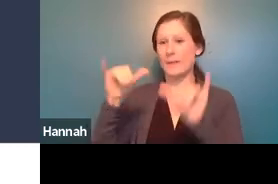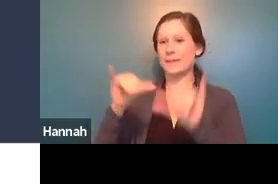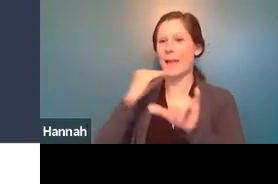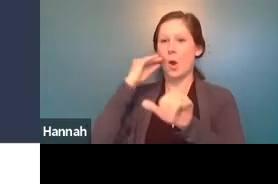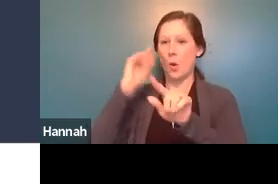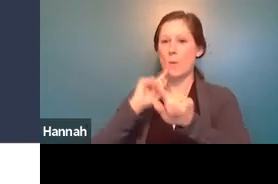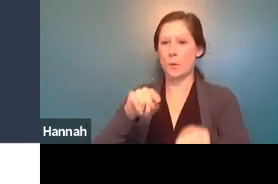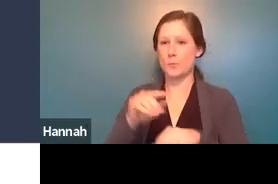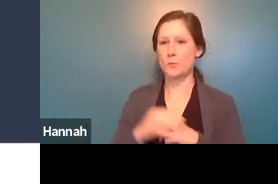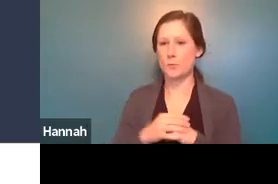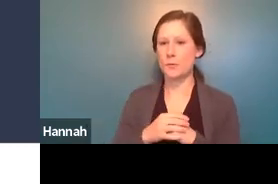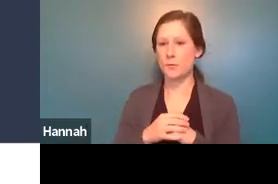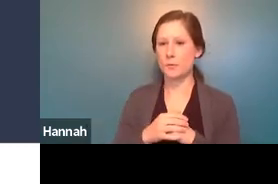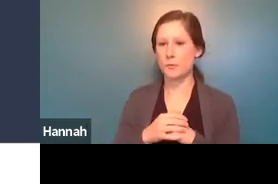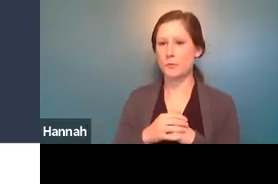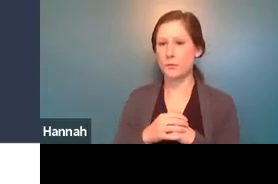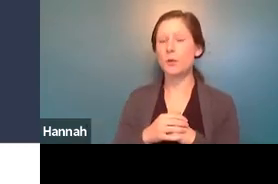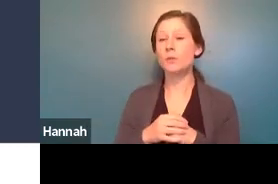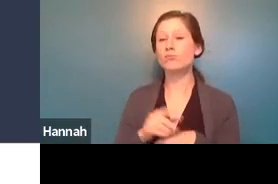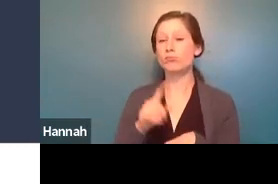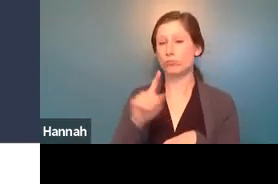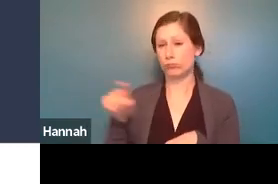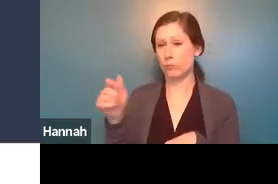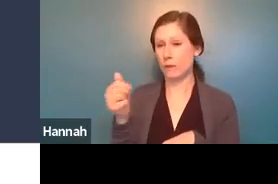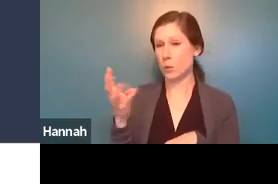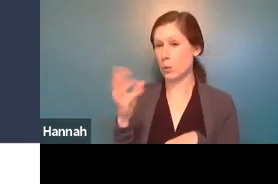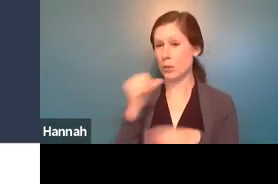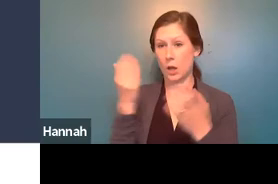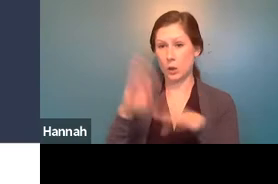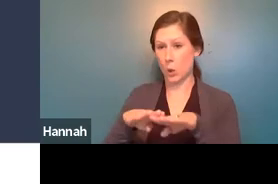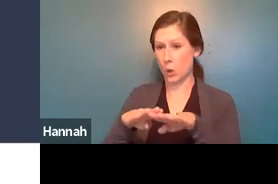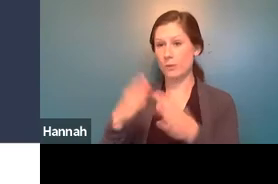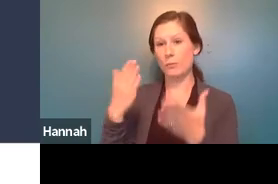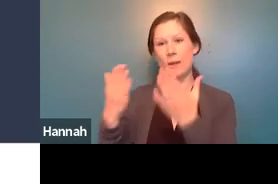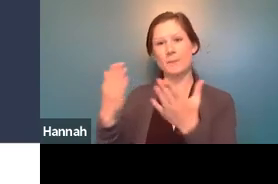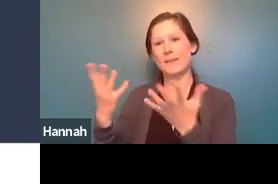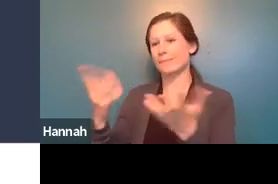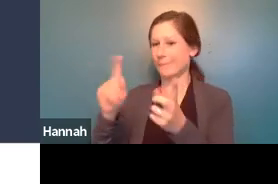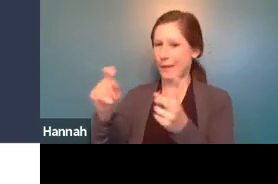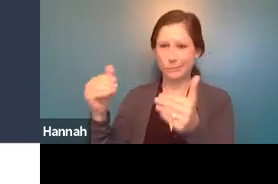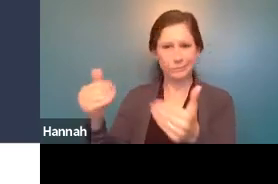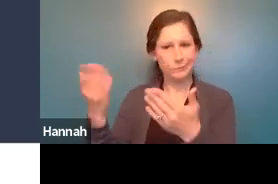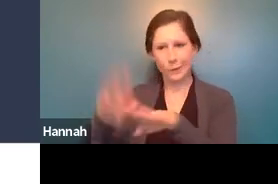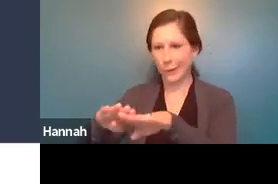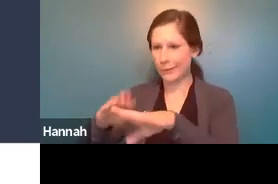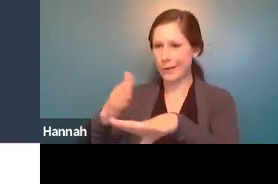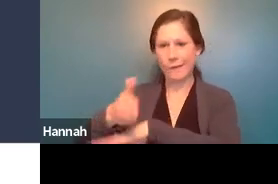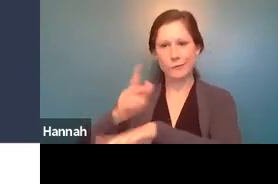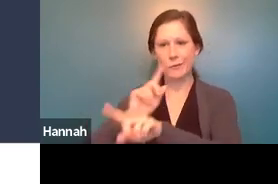And then those that didn't were likely closed as the result of those stay-at-home orders. So they're all still, like the